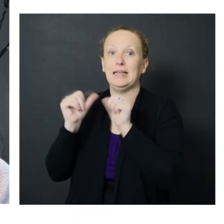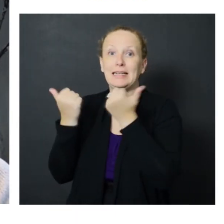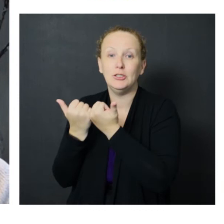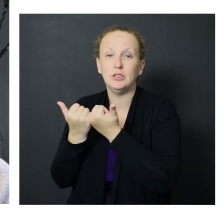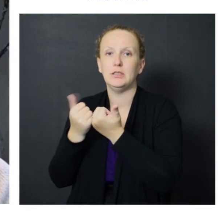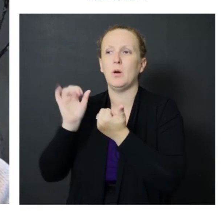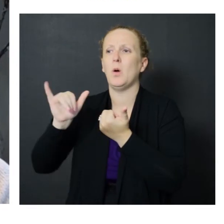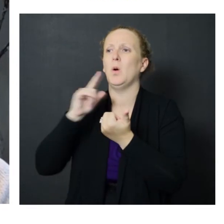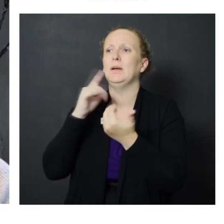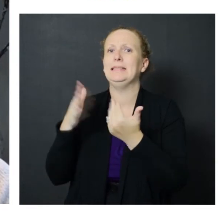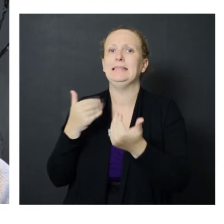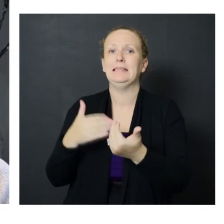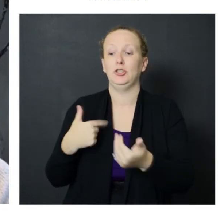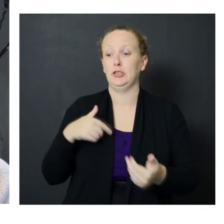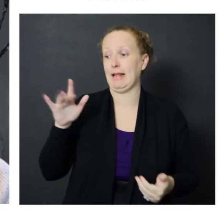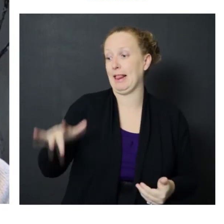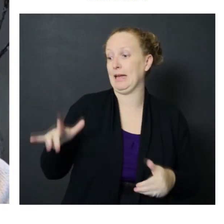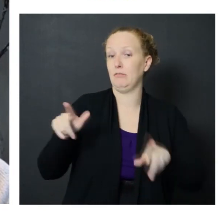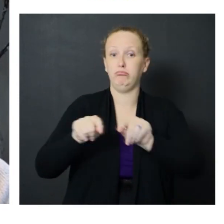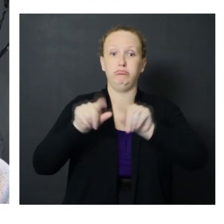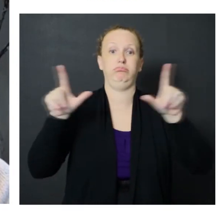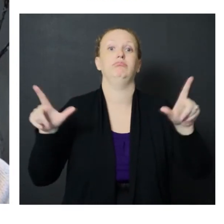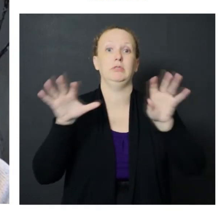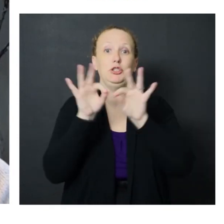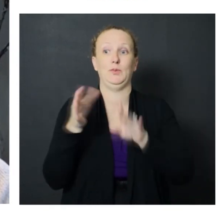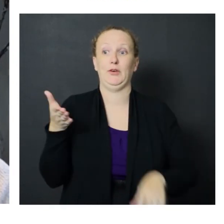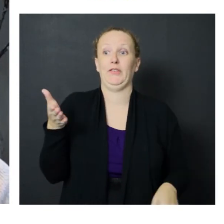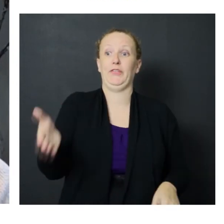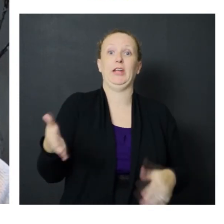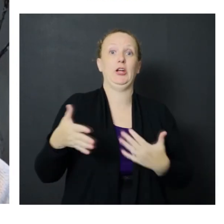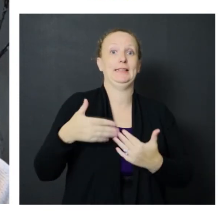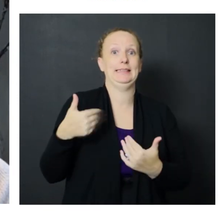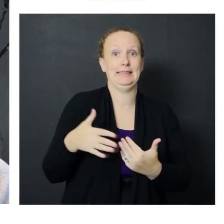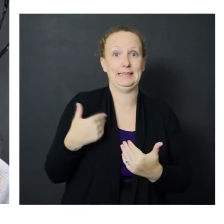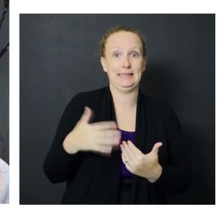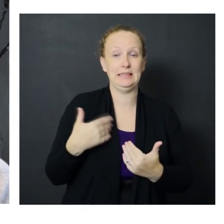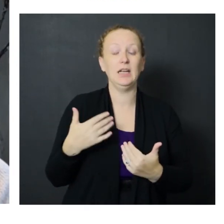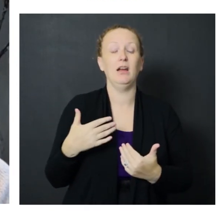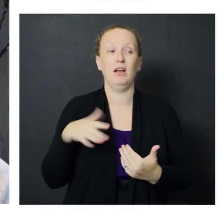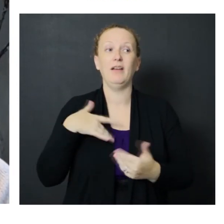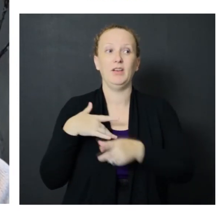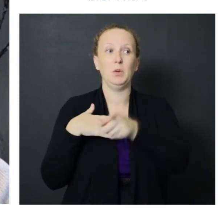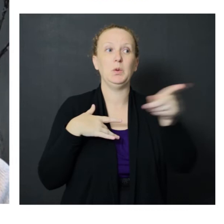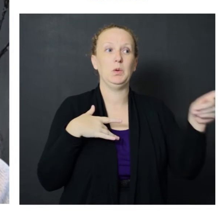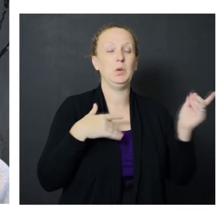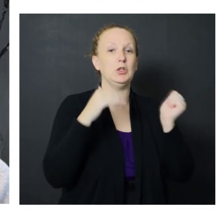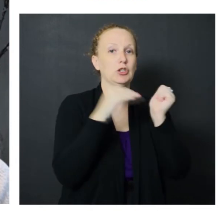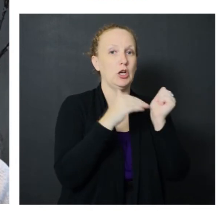the interpreter to the conversation, then, ah, doctors will go back to understanding